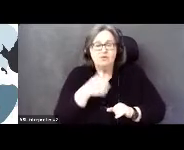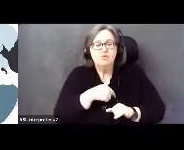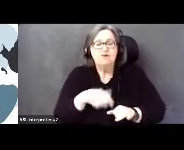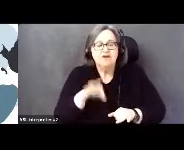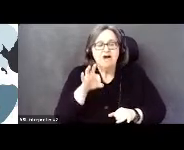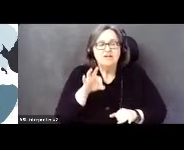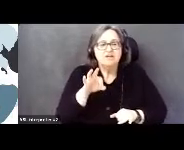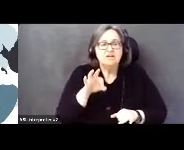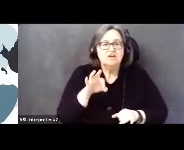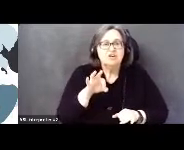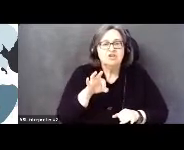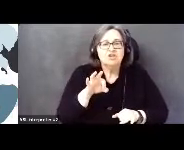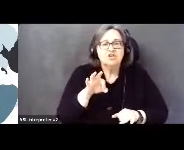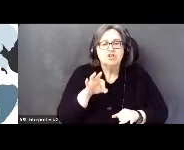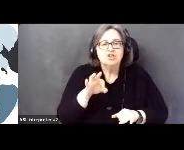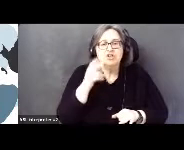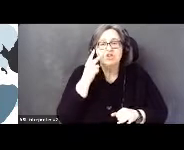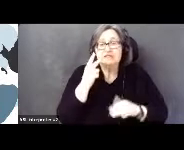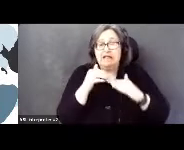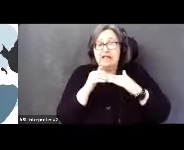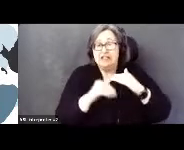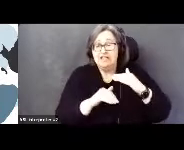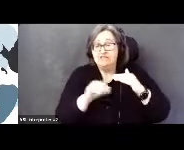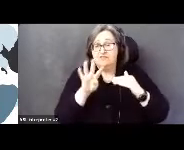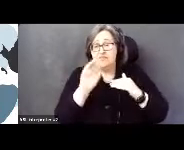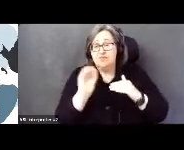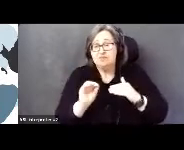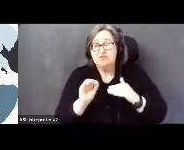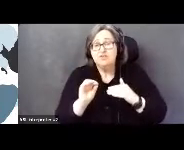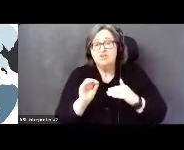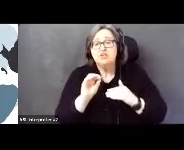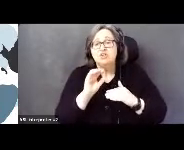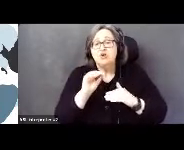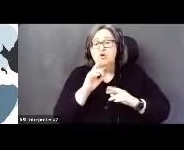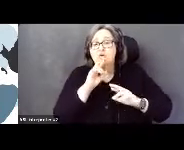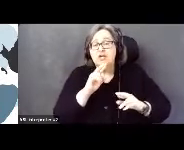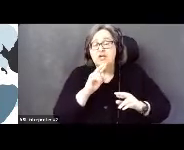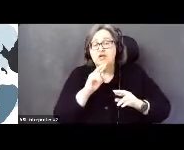that less than 4% of coresponse based